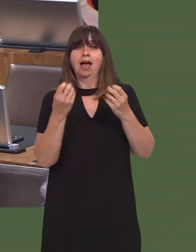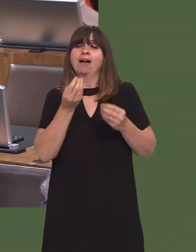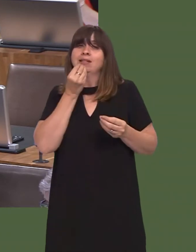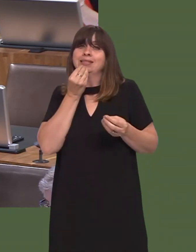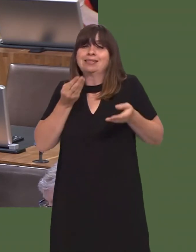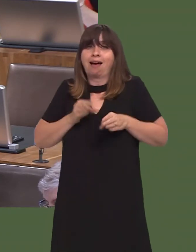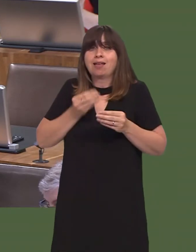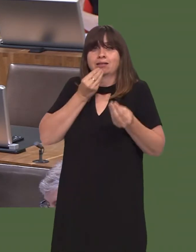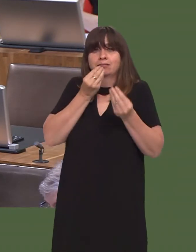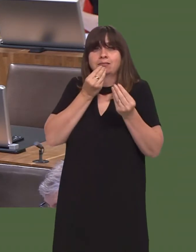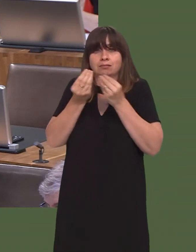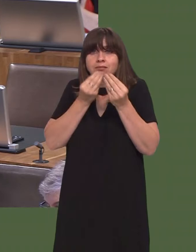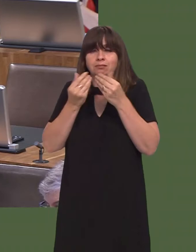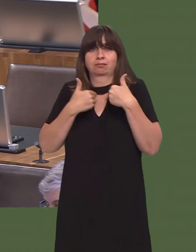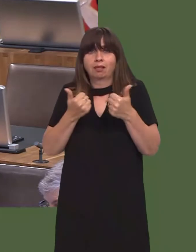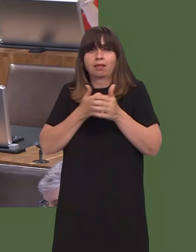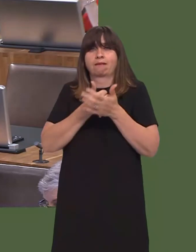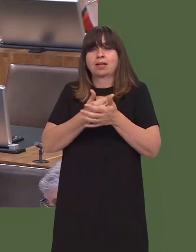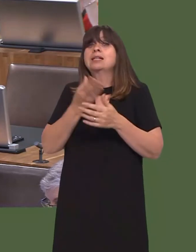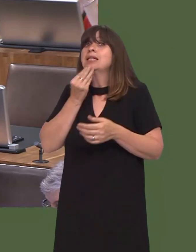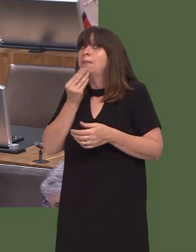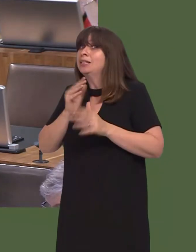community dietitian and weight management services available there now, enhanced community